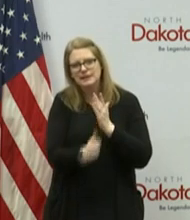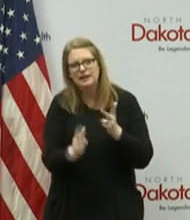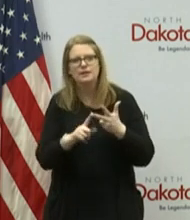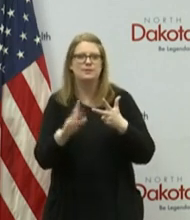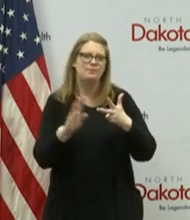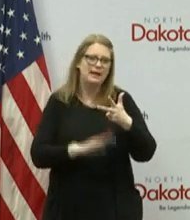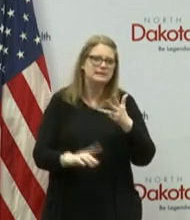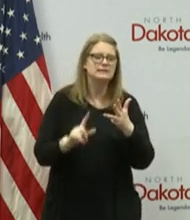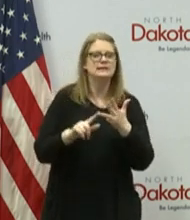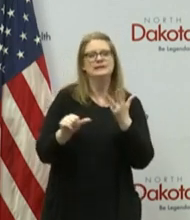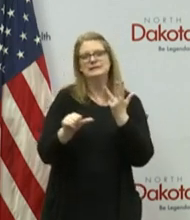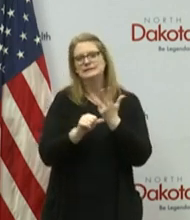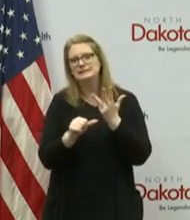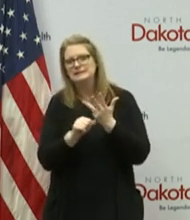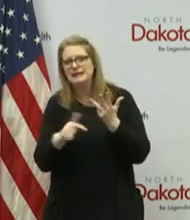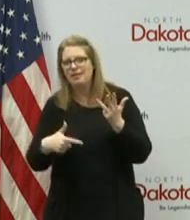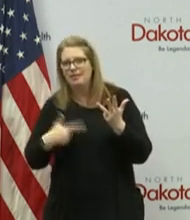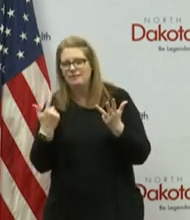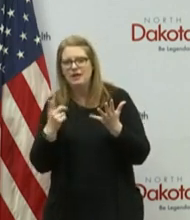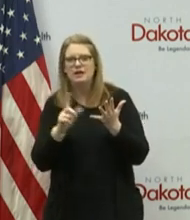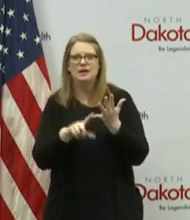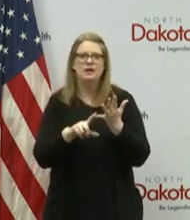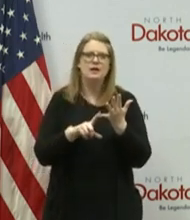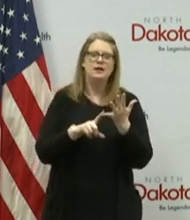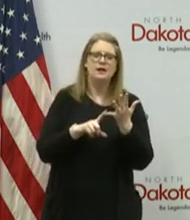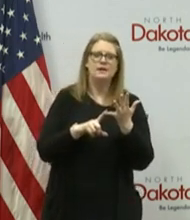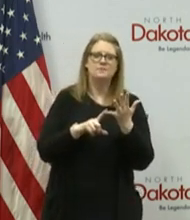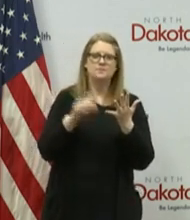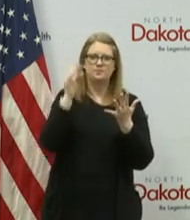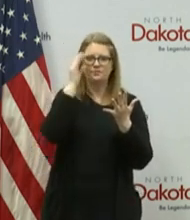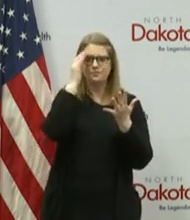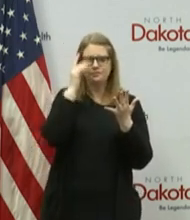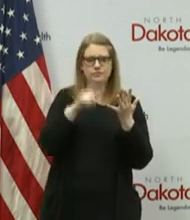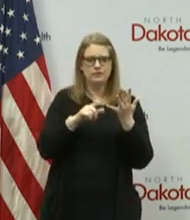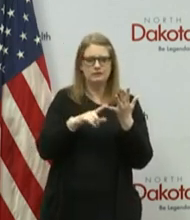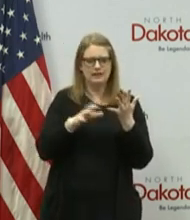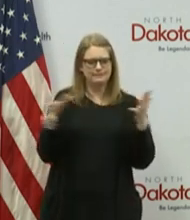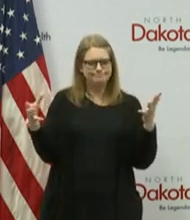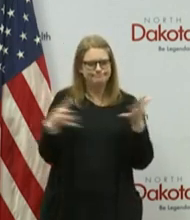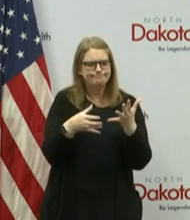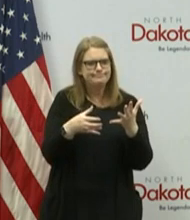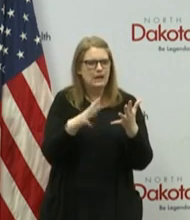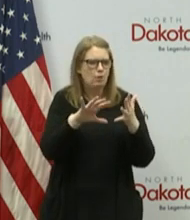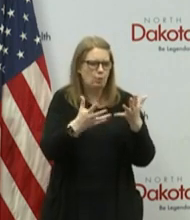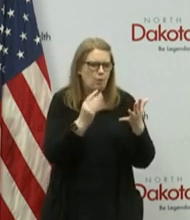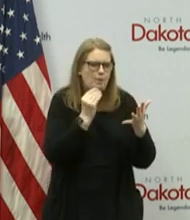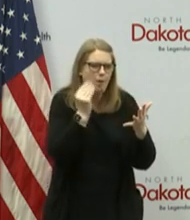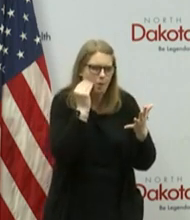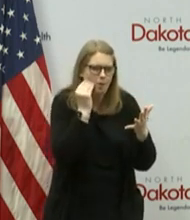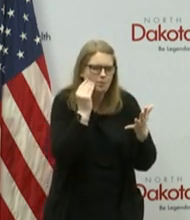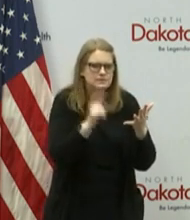CONGREGANTS FACILITIES. WE ARE TALKING ABOUT LONG-TERM CARE, SKILLS, BASIC, ASSISTED